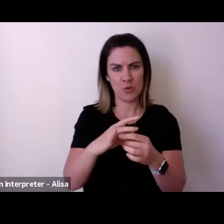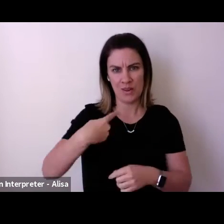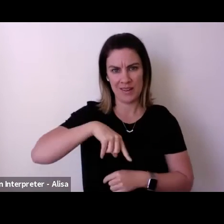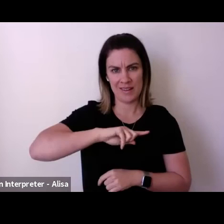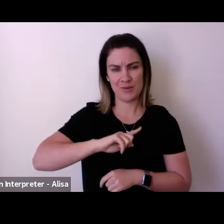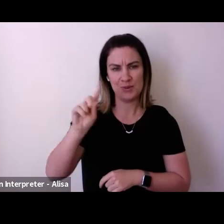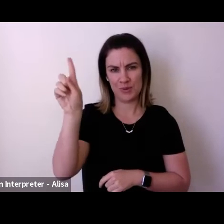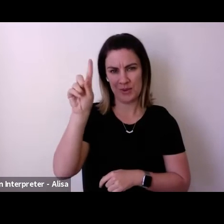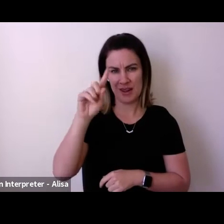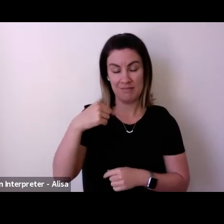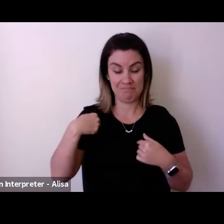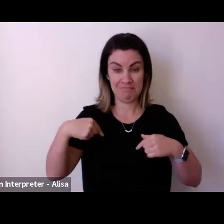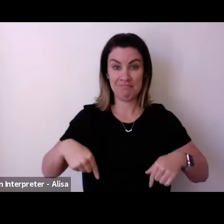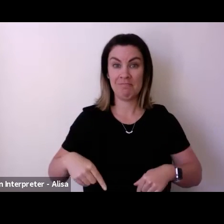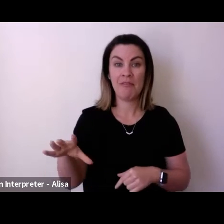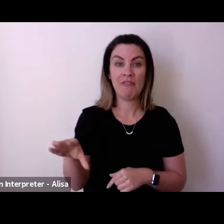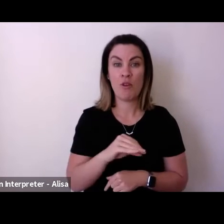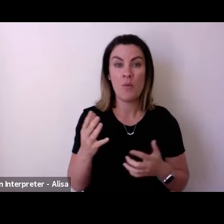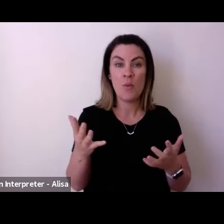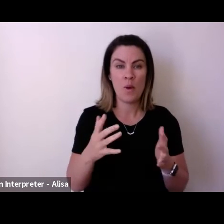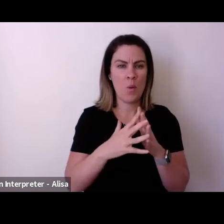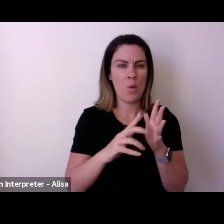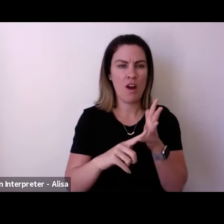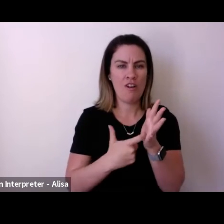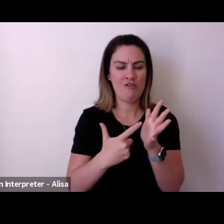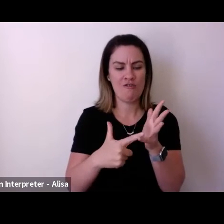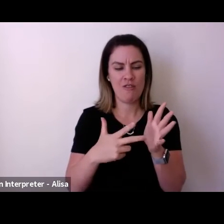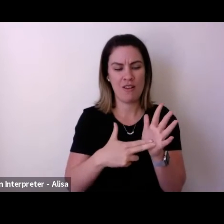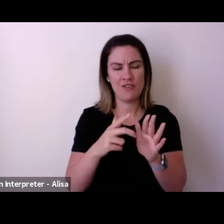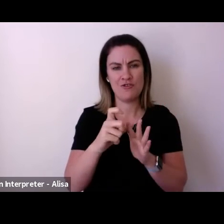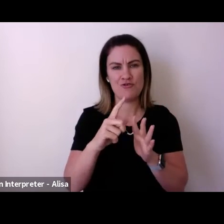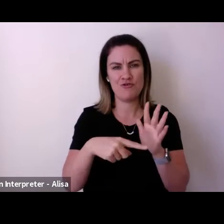I am speaking to you from the lands for the Eastern nation.